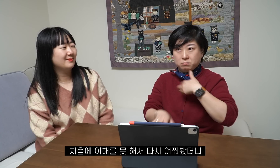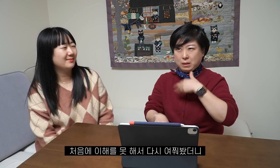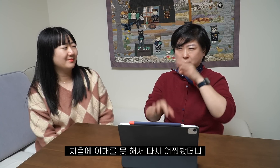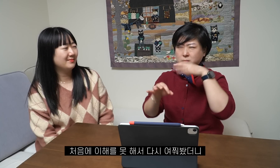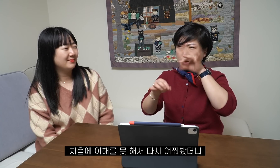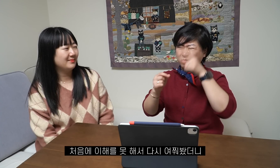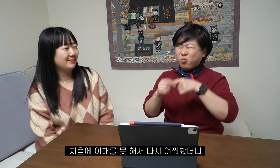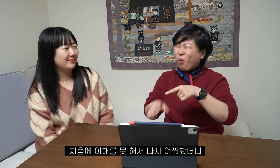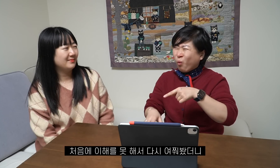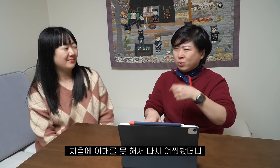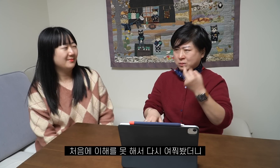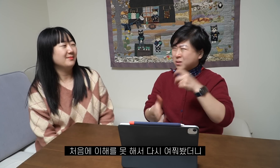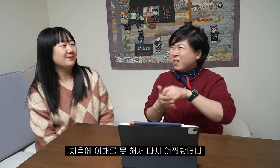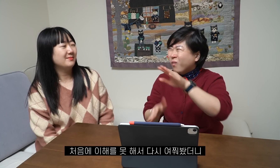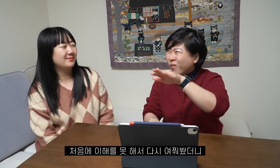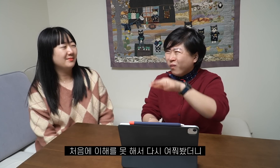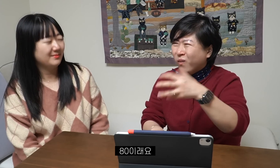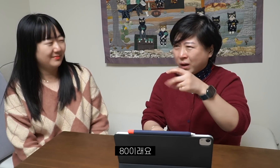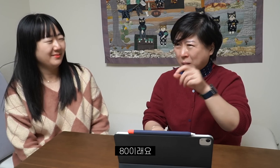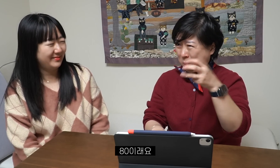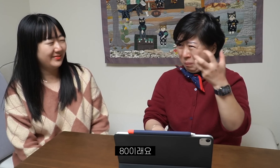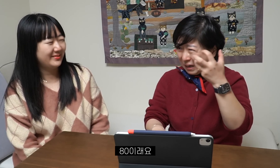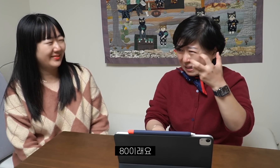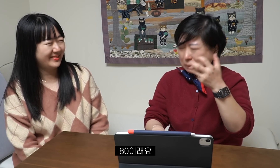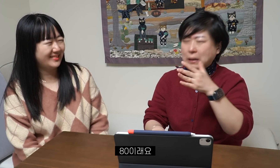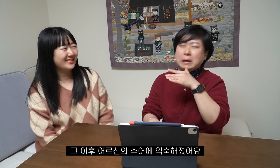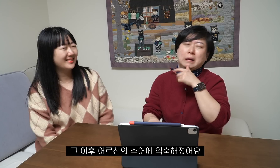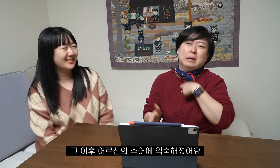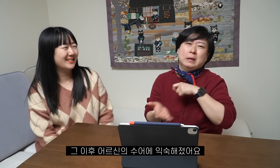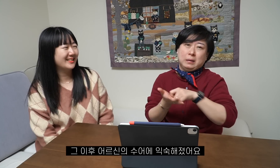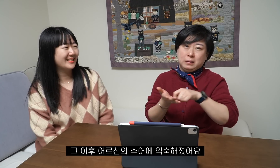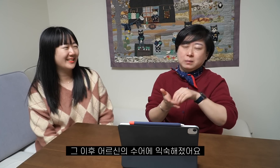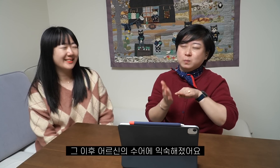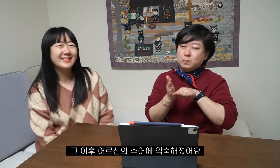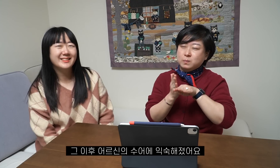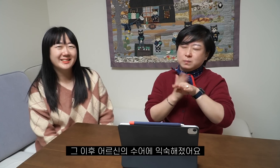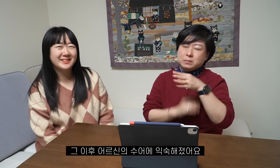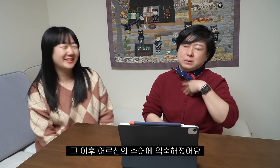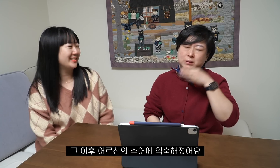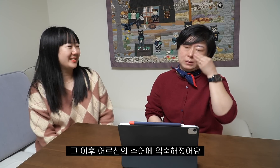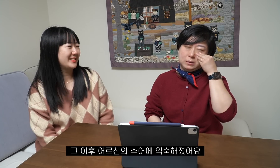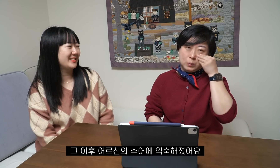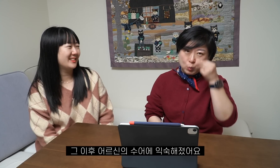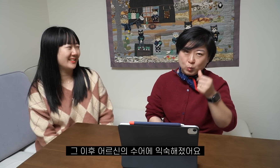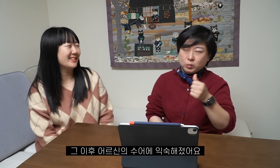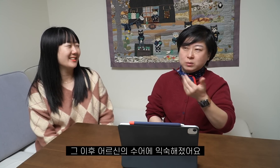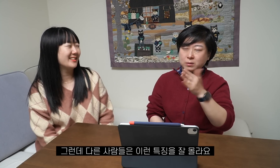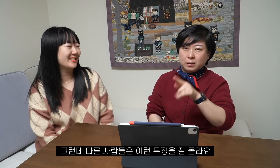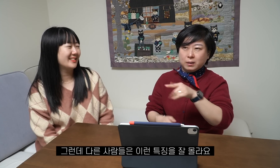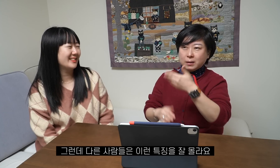I didn't understand it at first, so when I asked again, it was 80. After that, I got used to the old man's sign language.